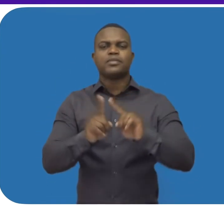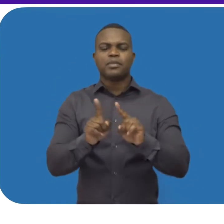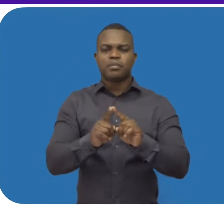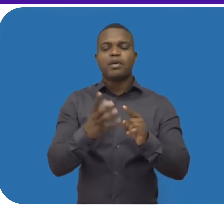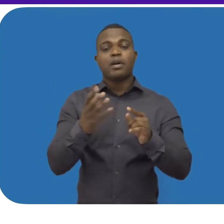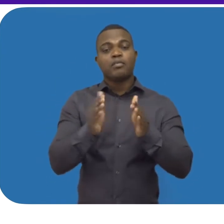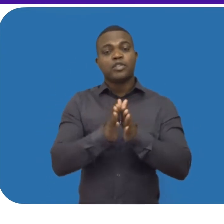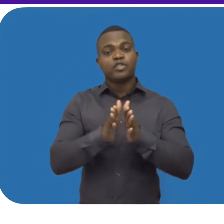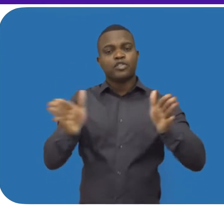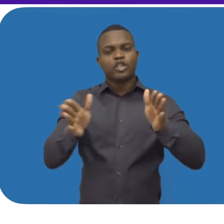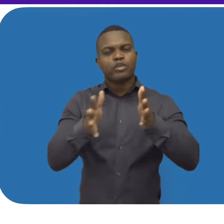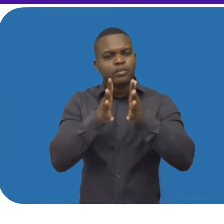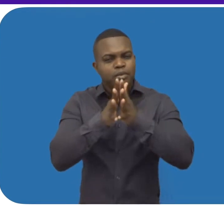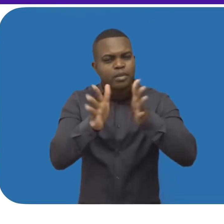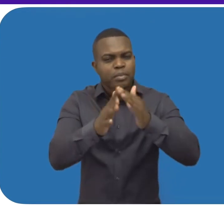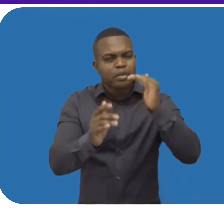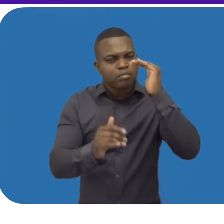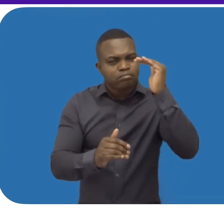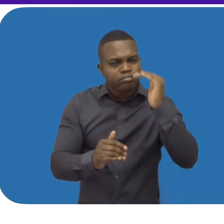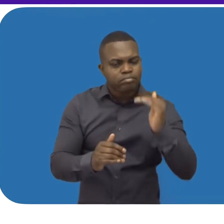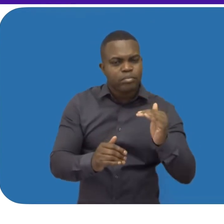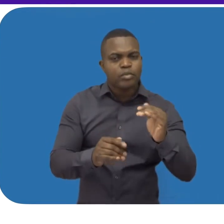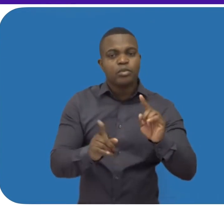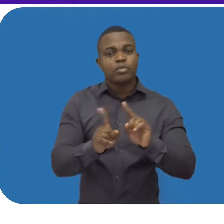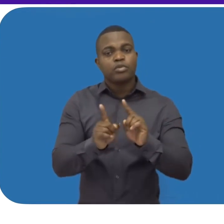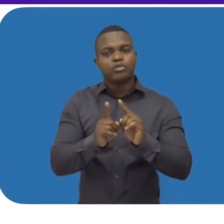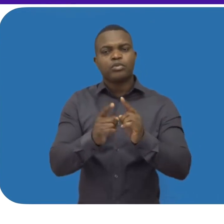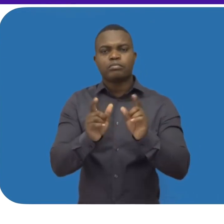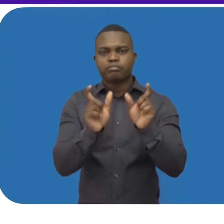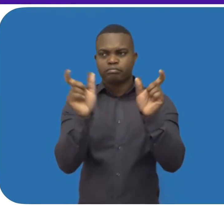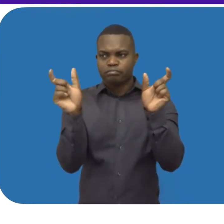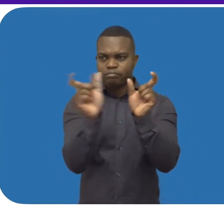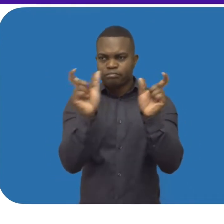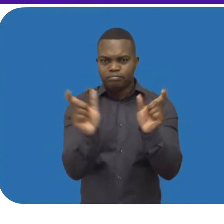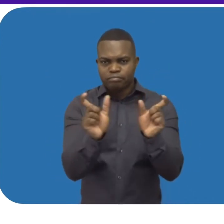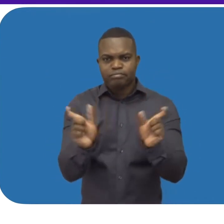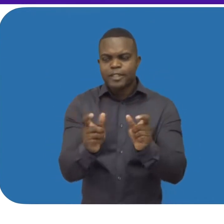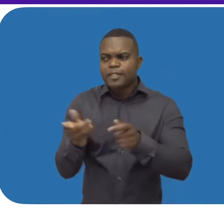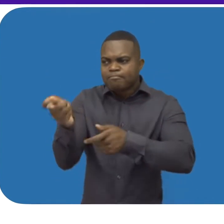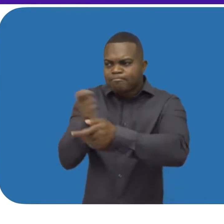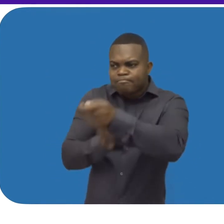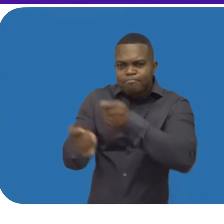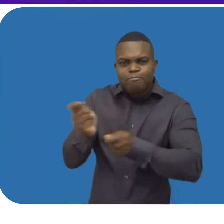followed by a table providing information like a general classification of the stimulus type